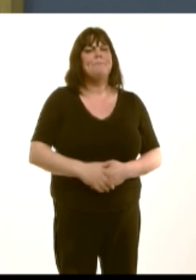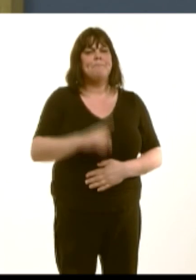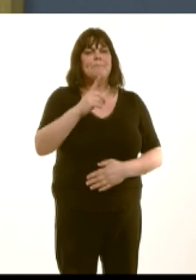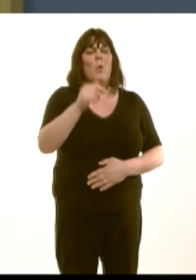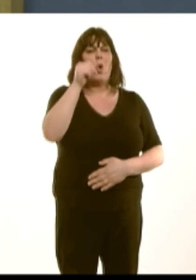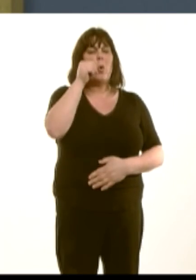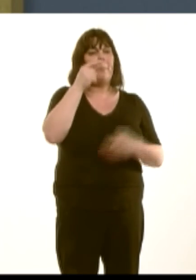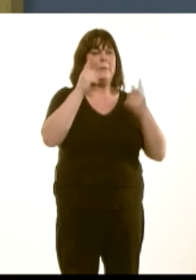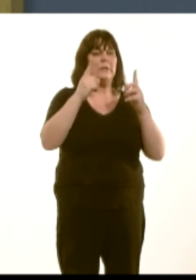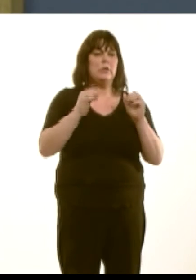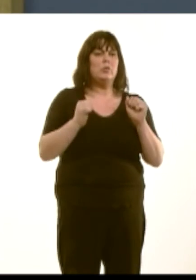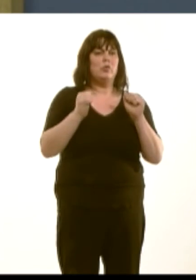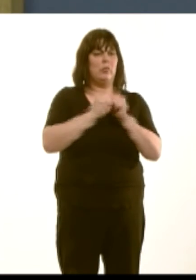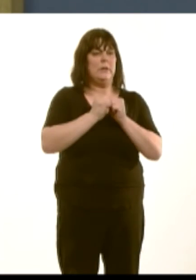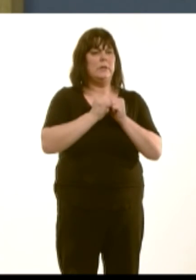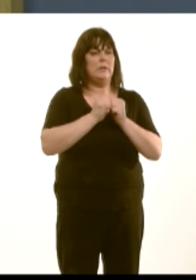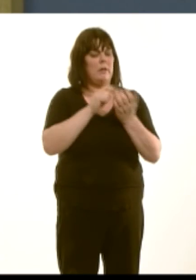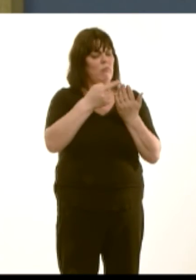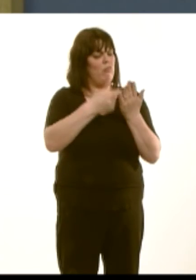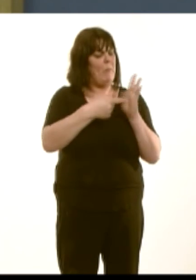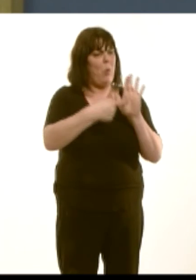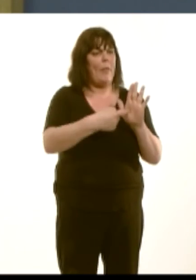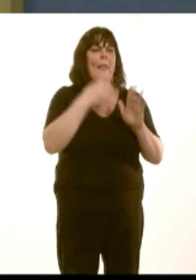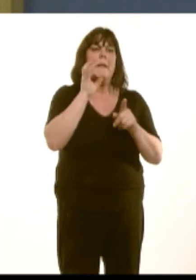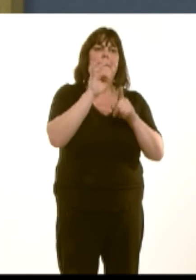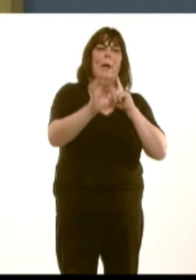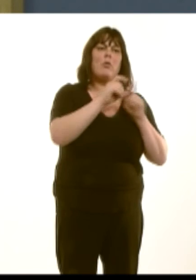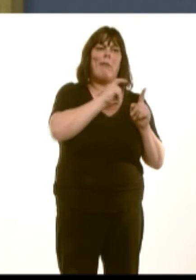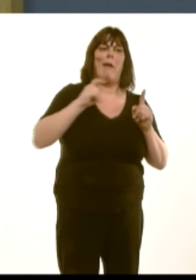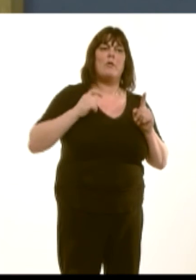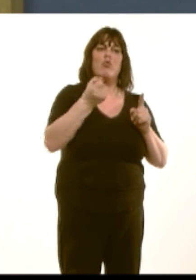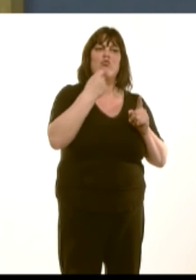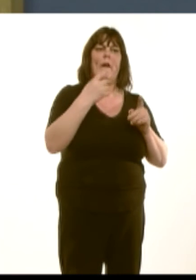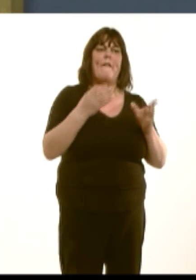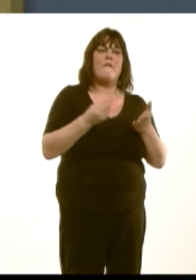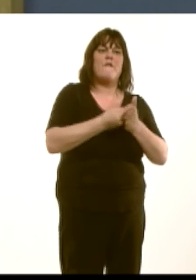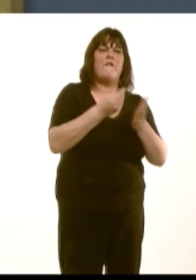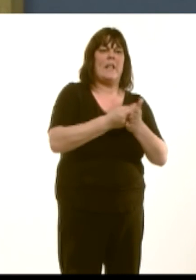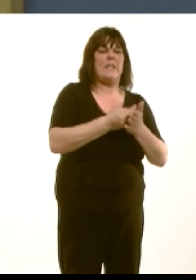the report that says that the special cancer drug fund in England is poor value, diverts